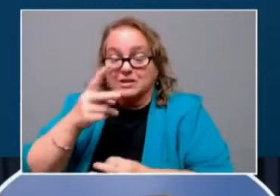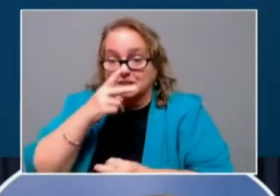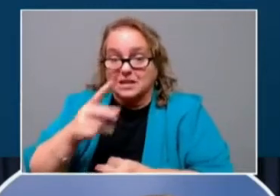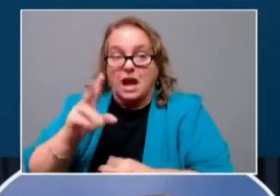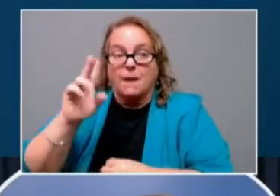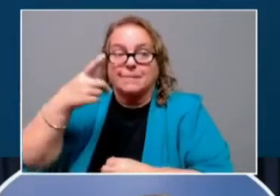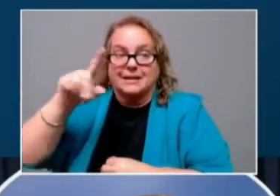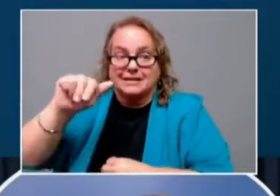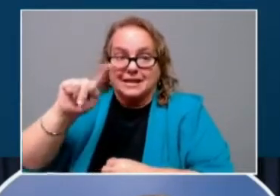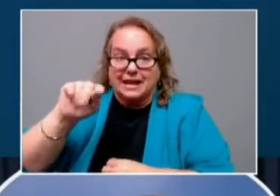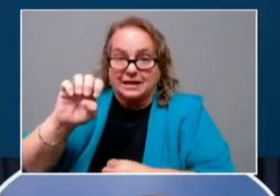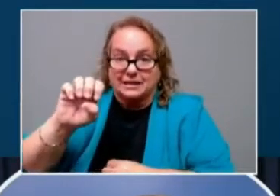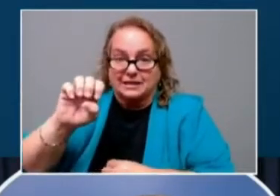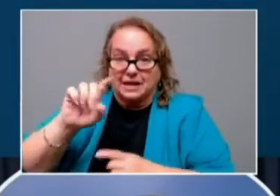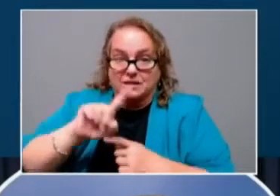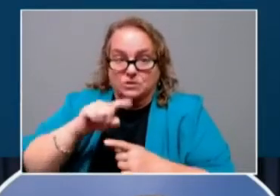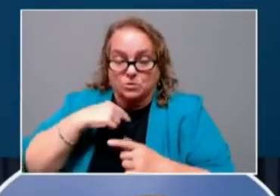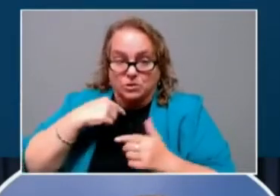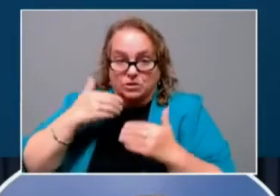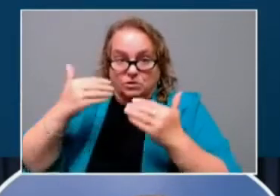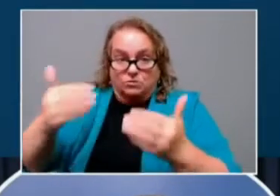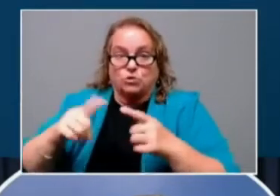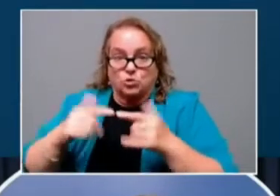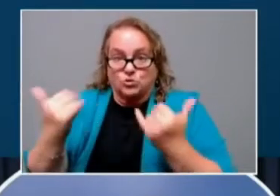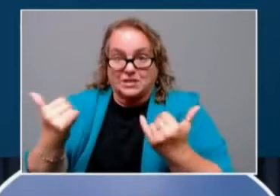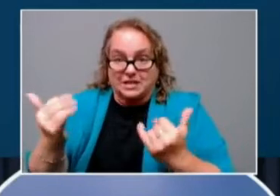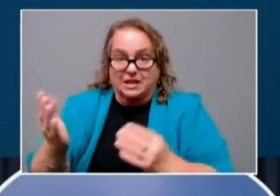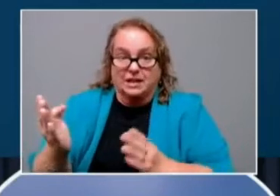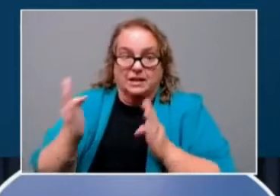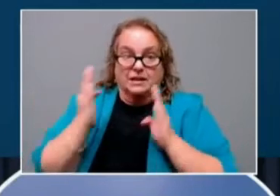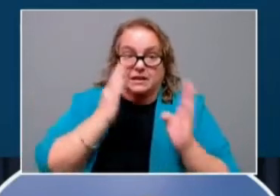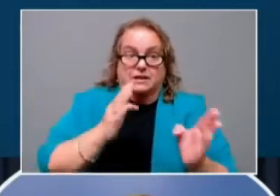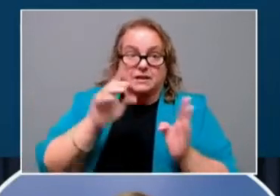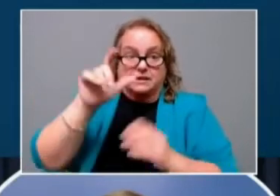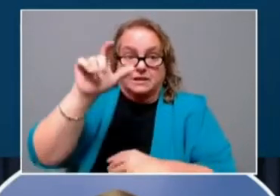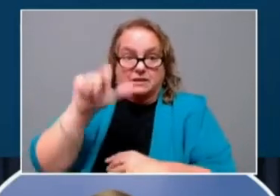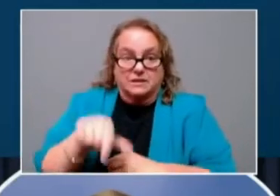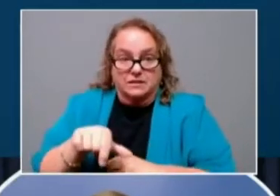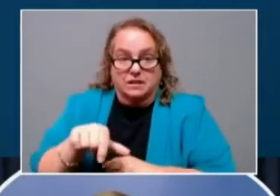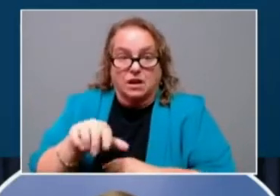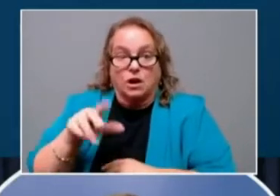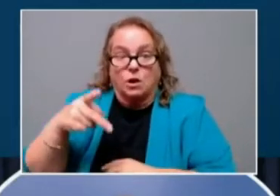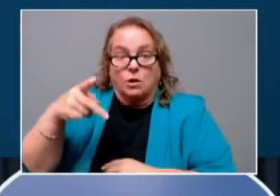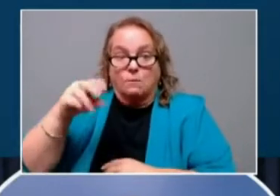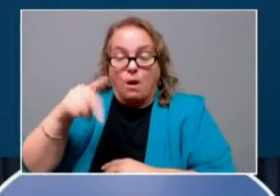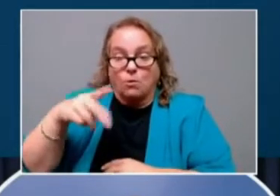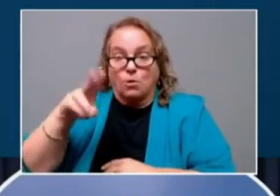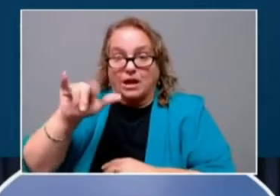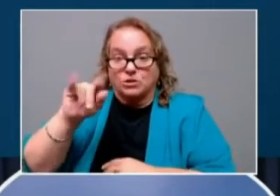we move to today's of of population. That is from the 2019 census will show